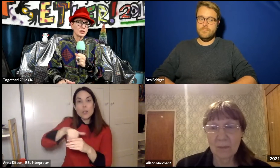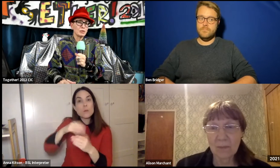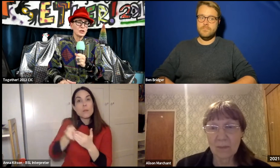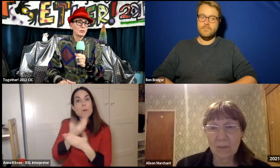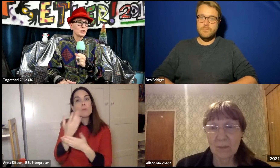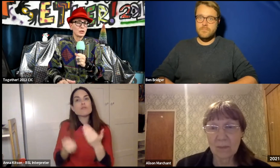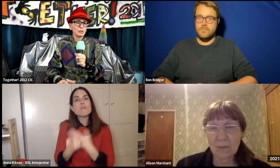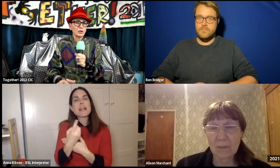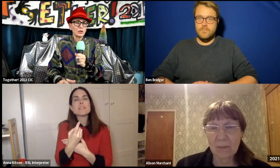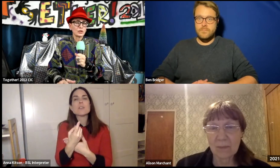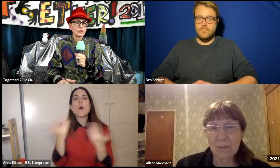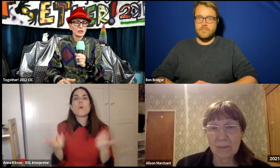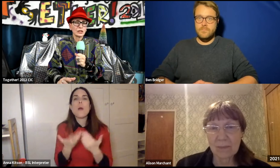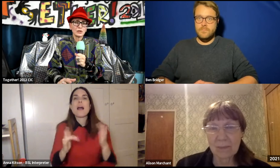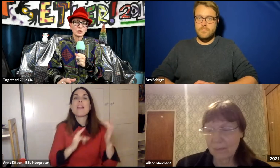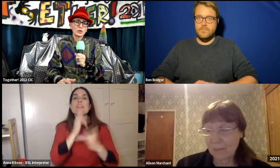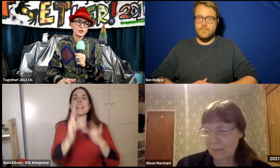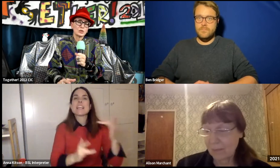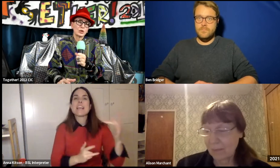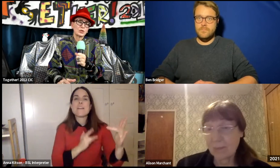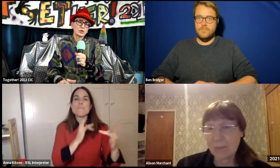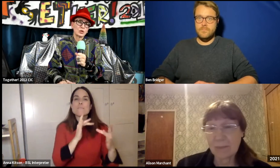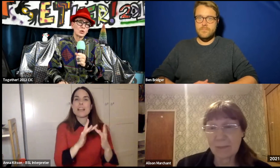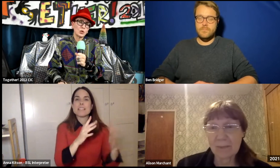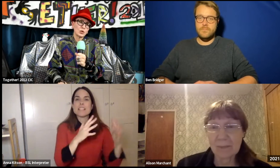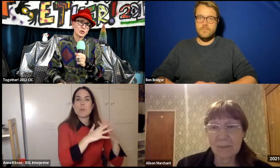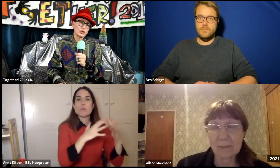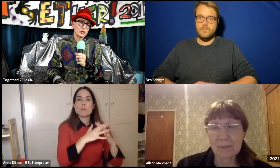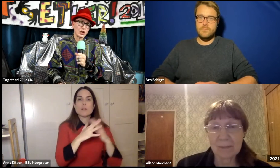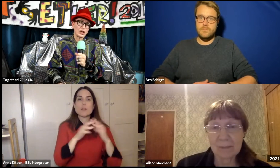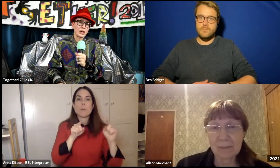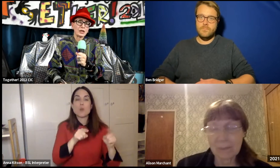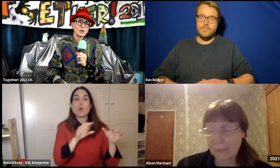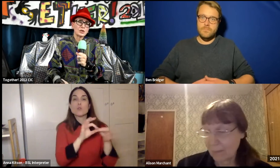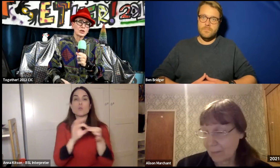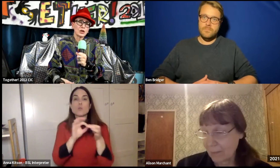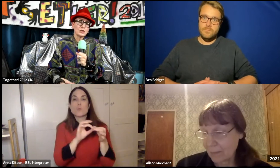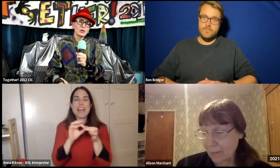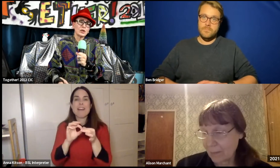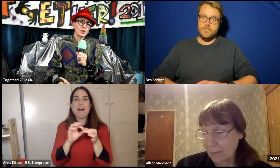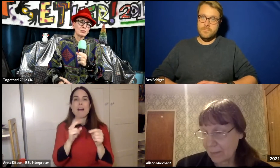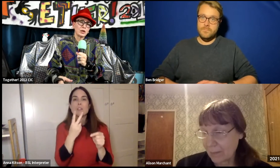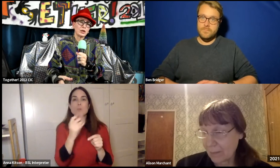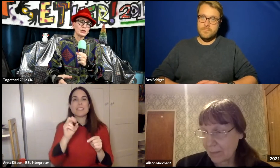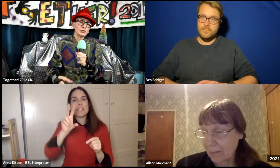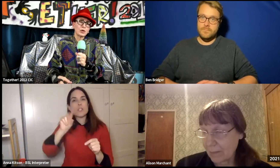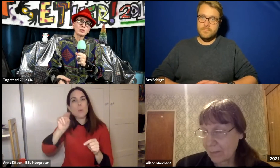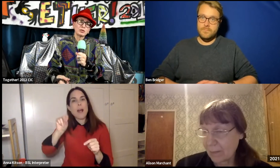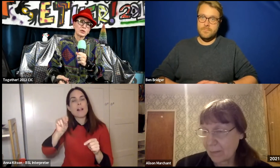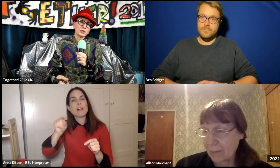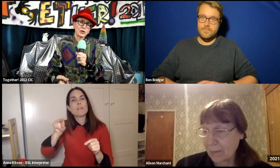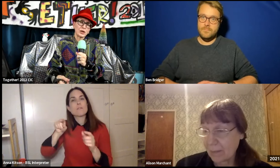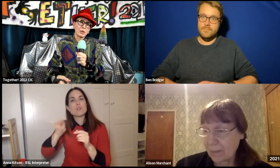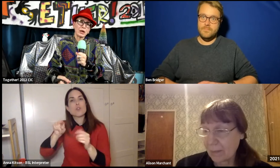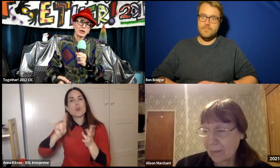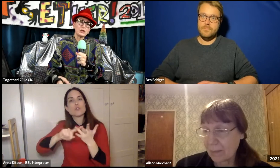www.together2012.org.uk, just go to the event page from the programme and you will